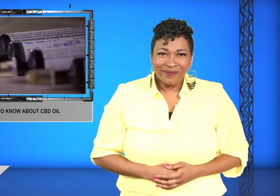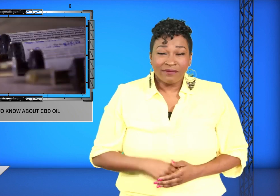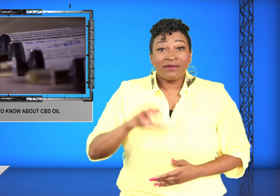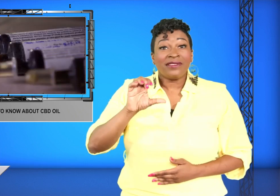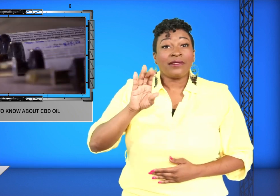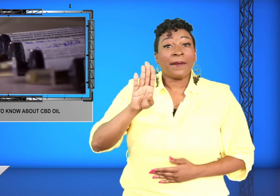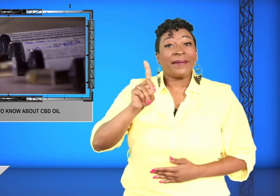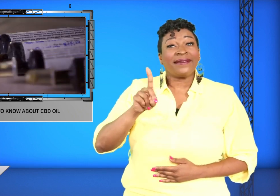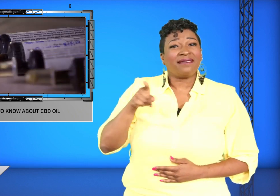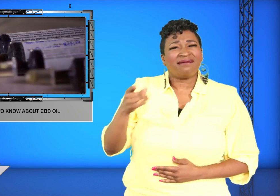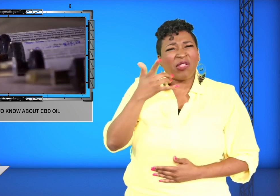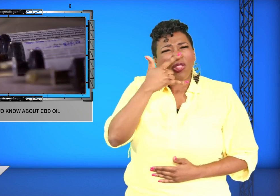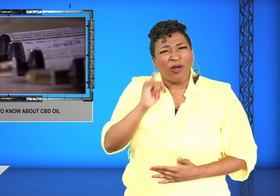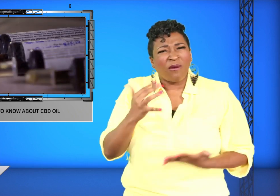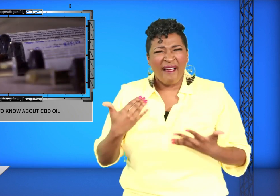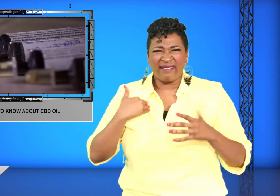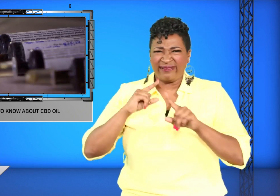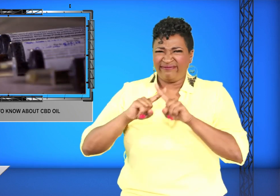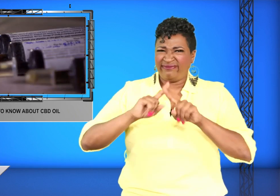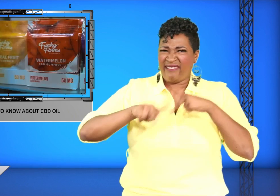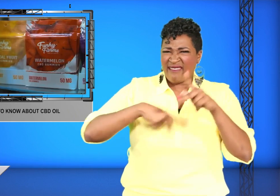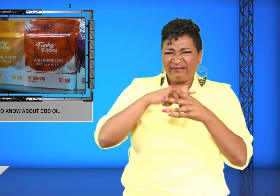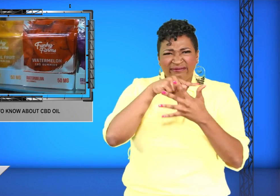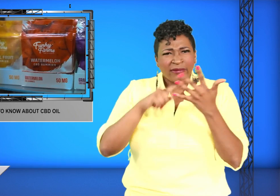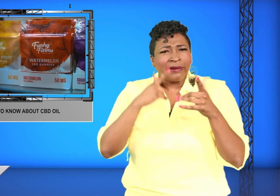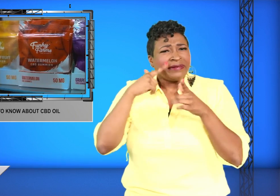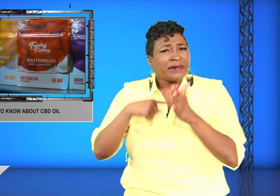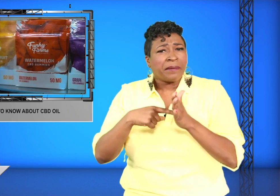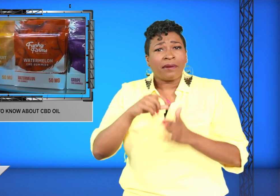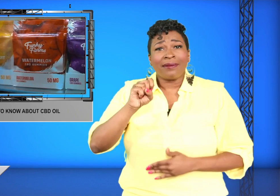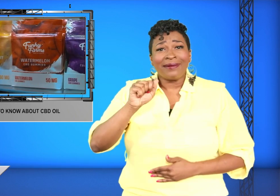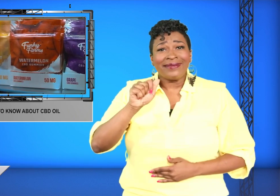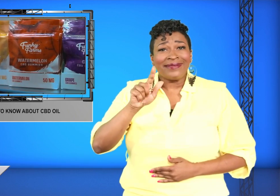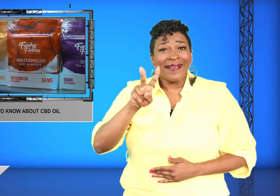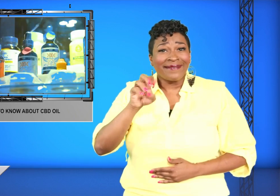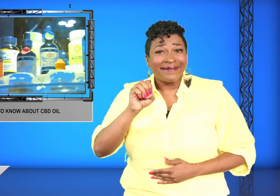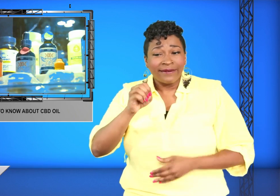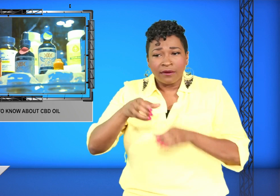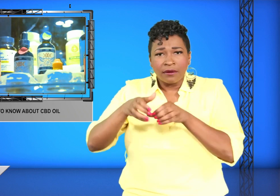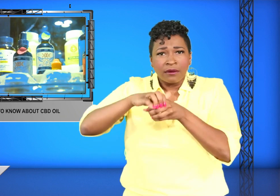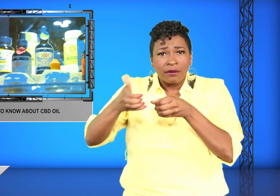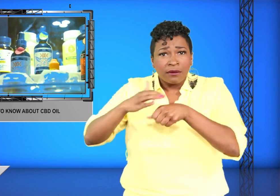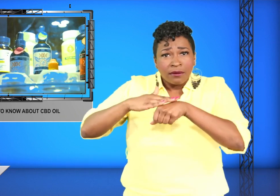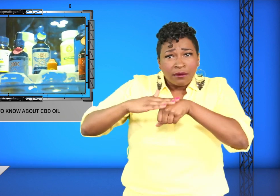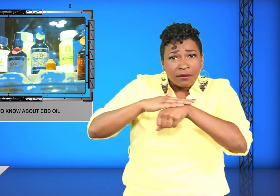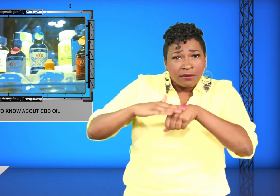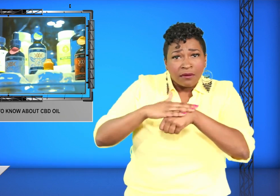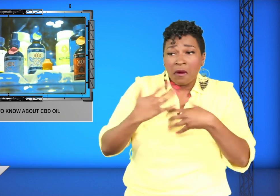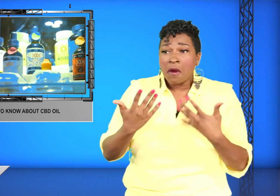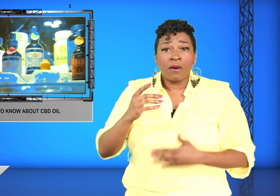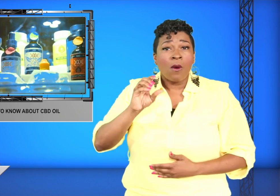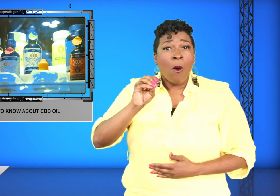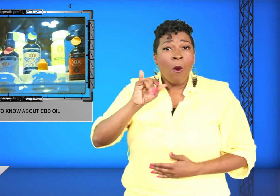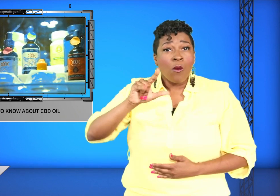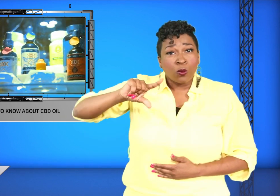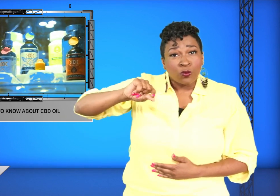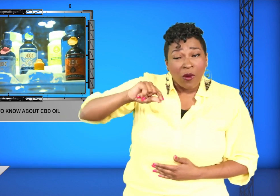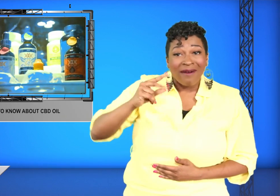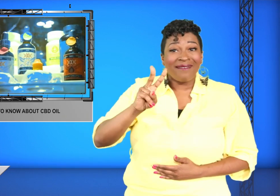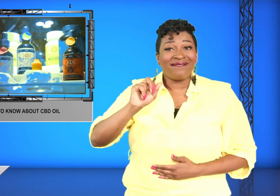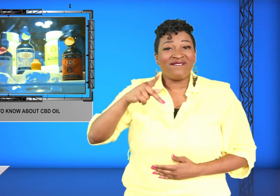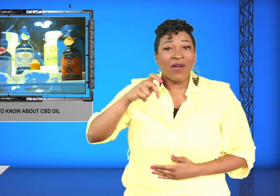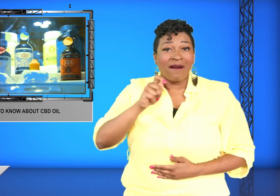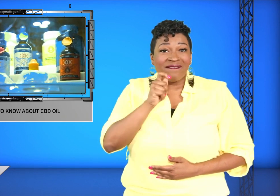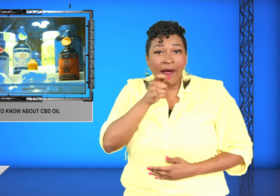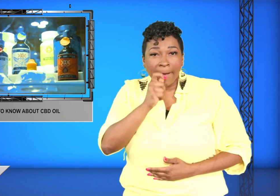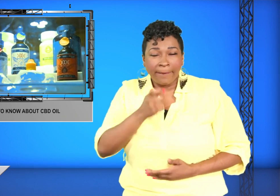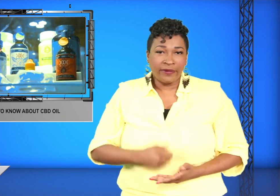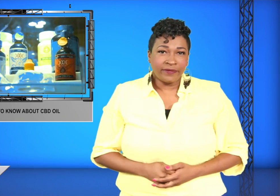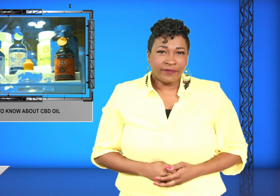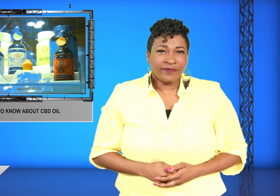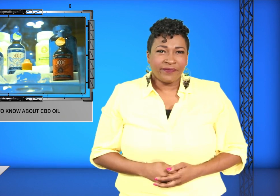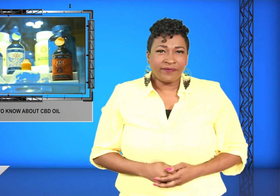CBD comes in different forms like salves, oils and vapes.